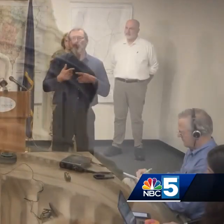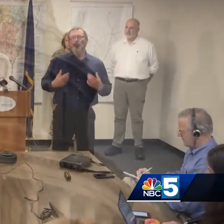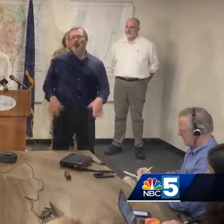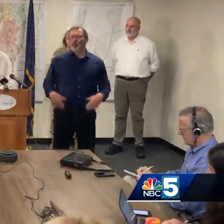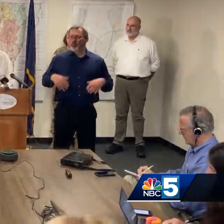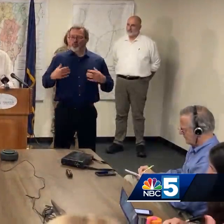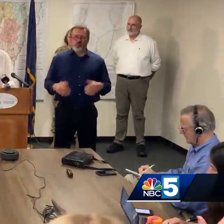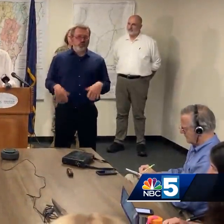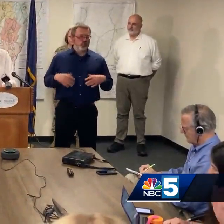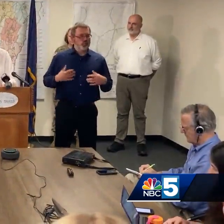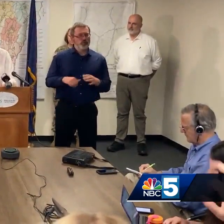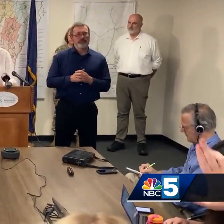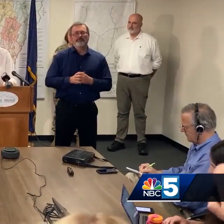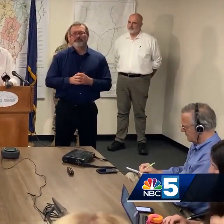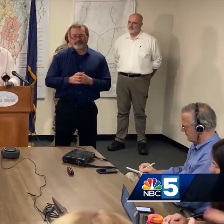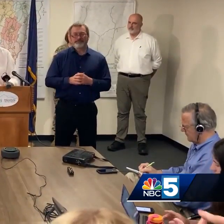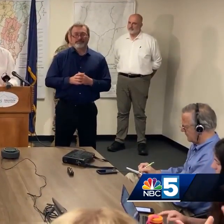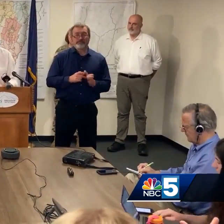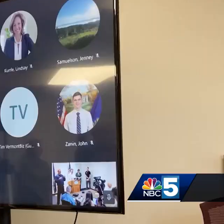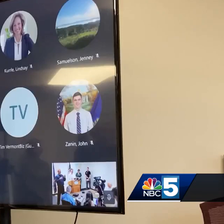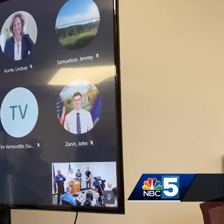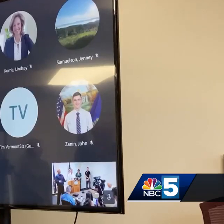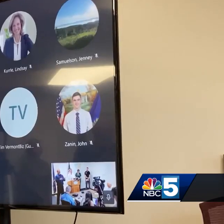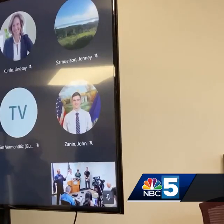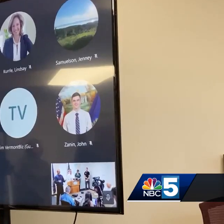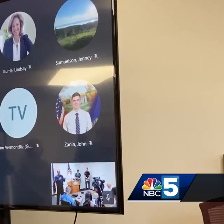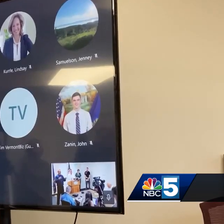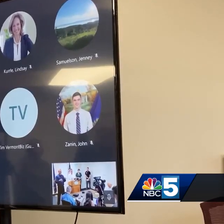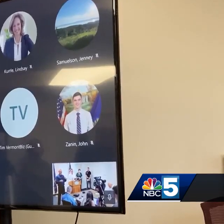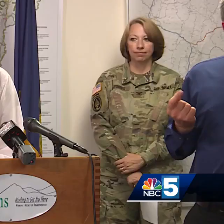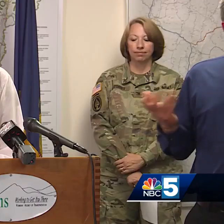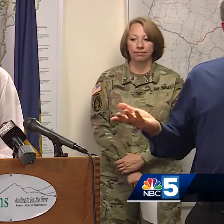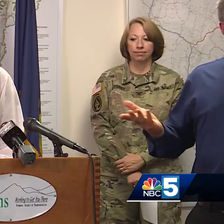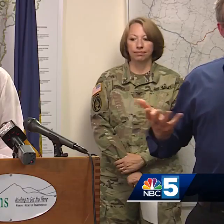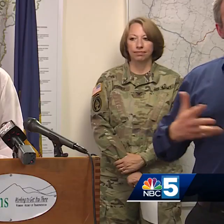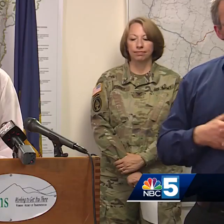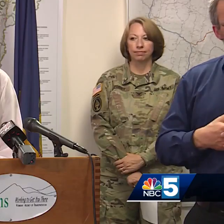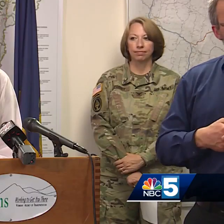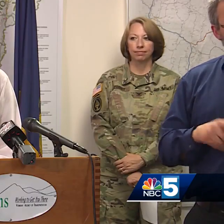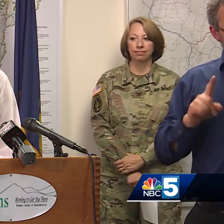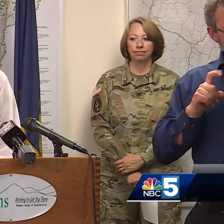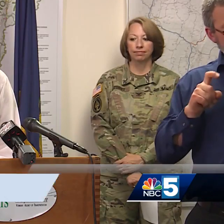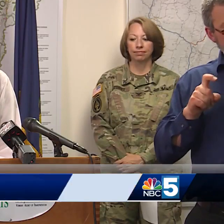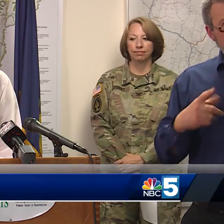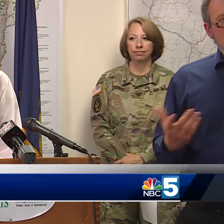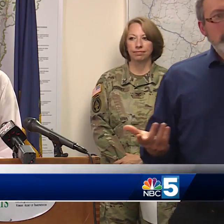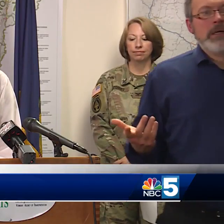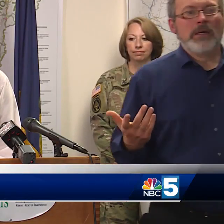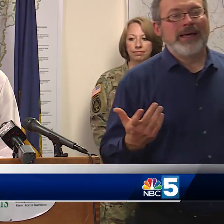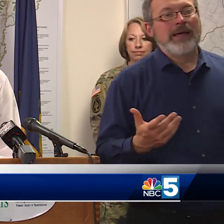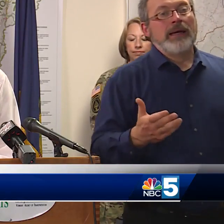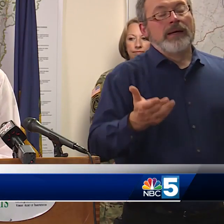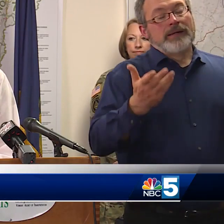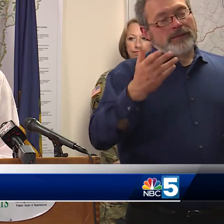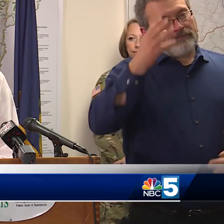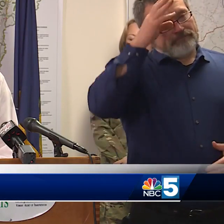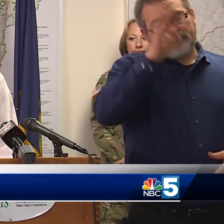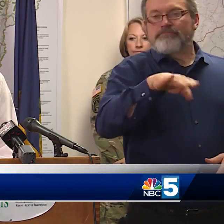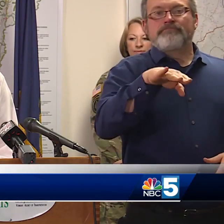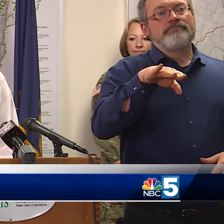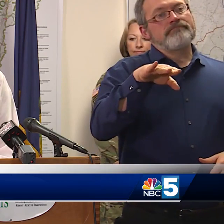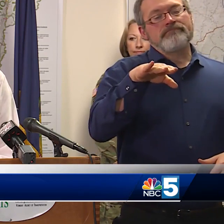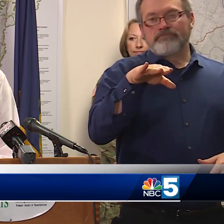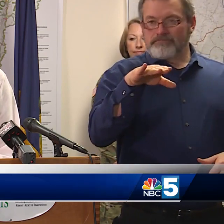AND AT A TIME WHEN CONGRESS HAS HAD DISAGREEMENTS OVER DISASTER RELIEF FUNDS, SCOTT SAYS HE’S CONFIDENT BIPARTISANSHIP WOULD RULE IN VERMONT’S FAVOR.